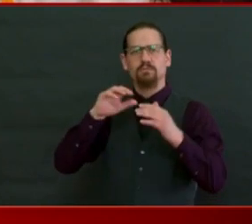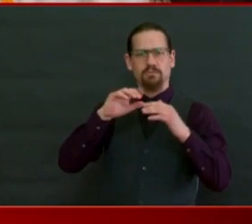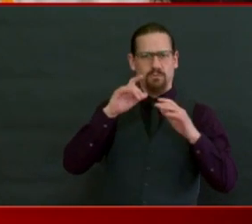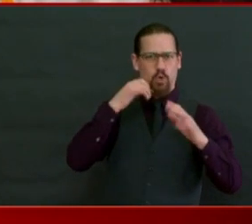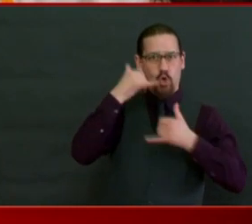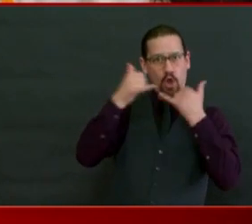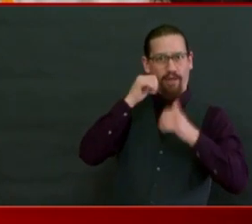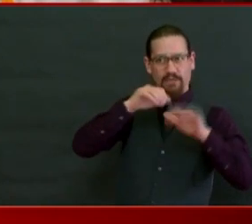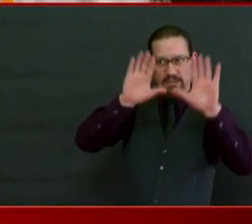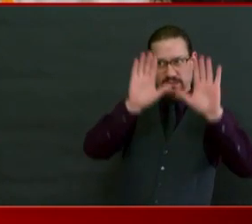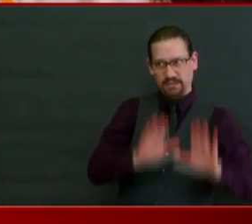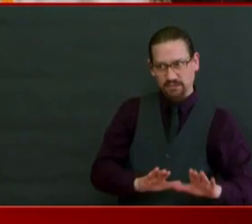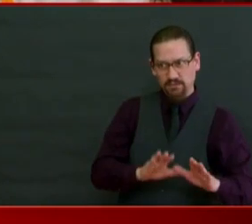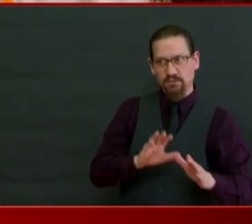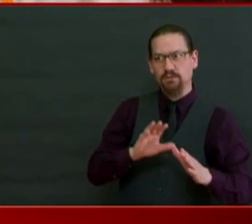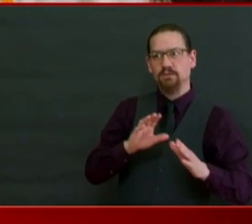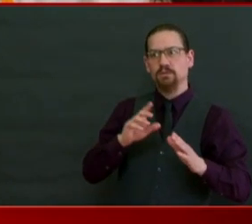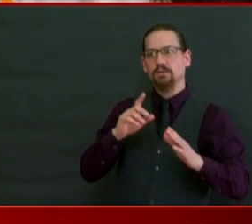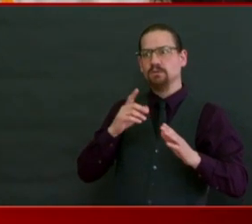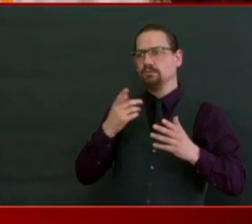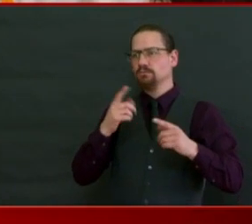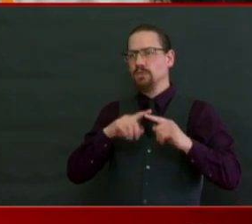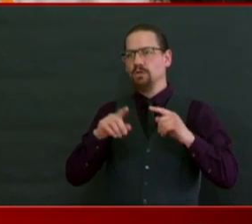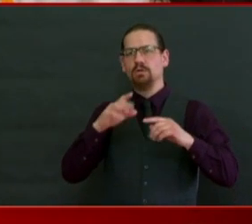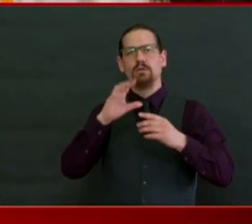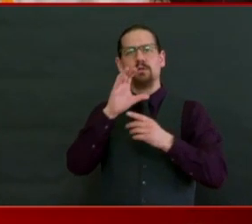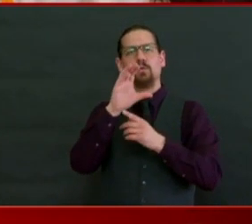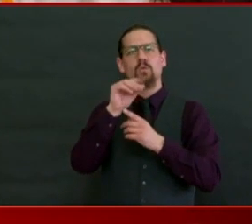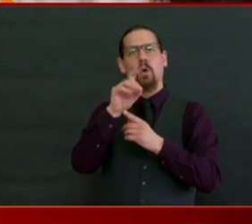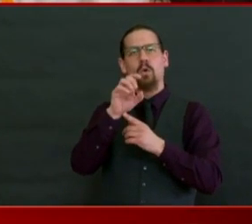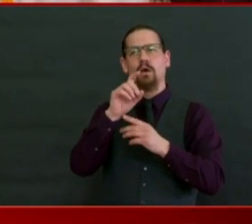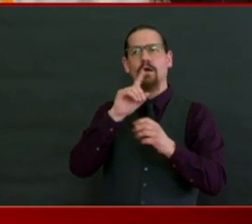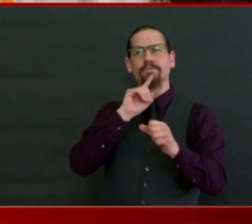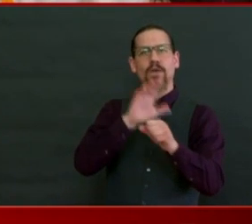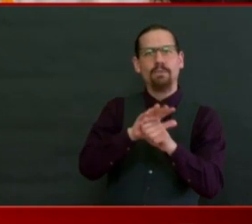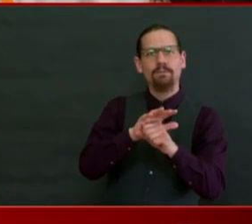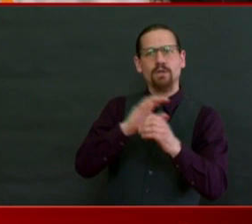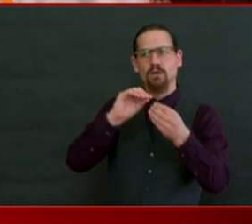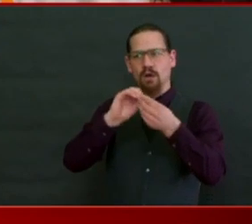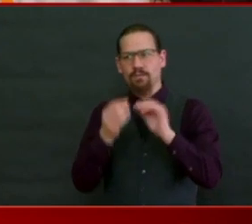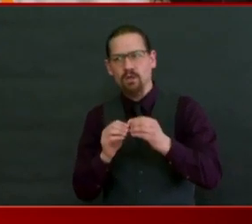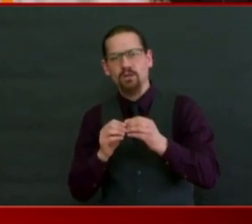INSURANCE BENEFITS REQUIRING A BUY CODE TO CERTIFY WEEKLY BENEFITS.